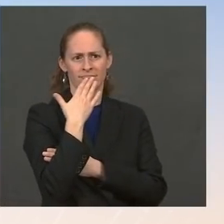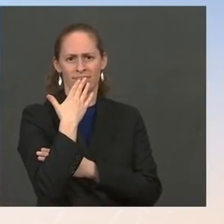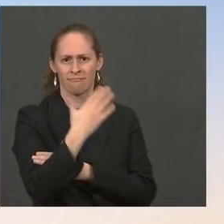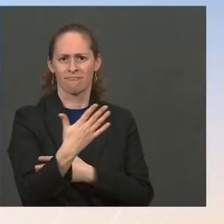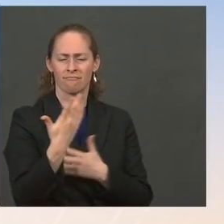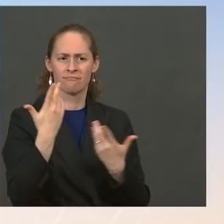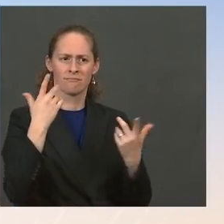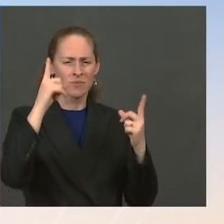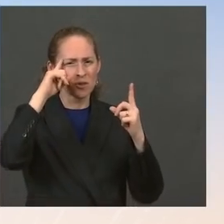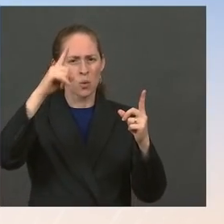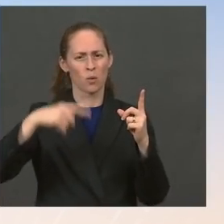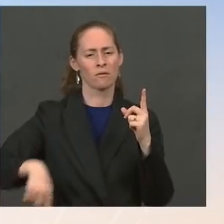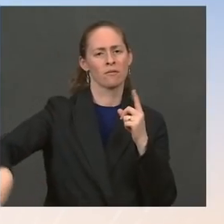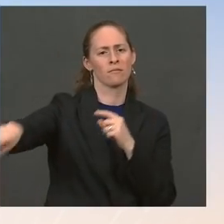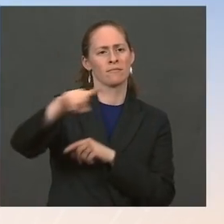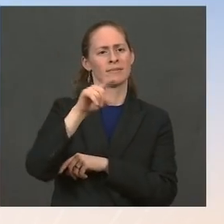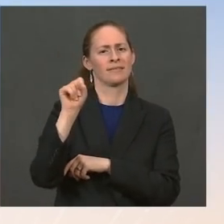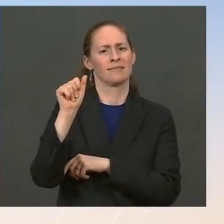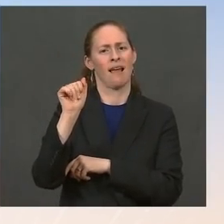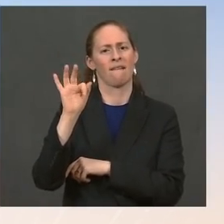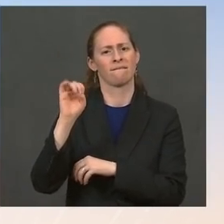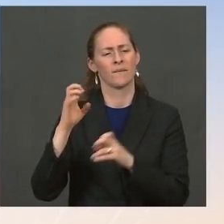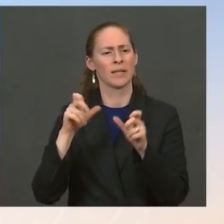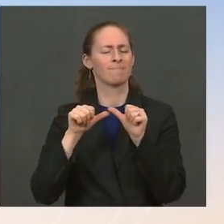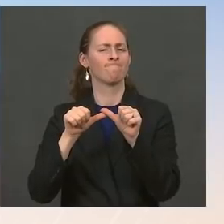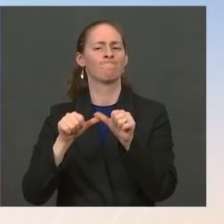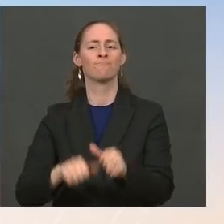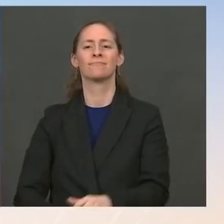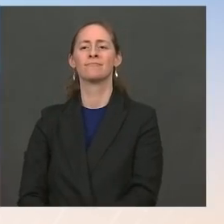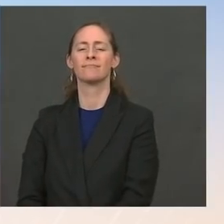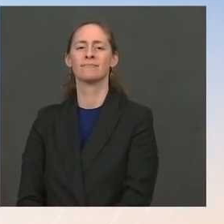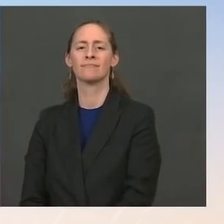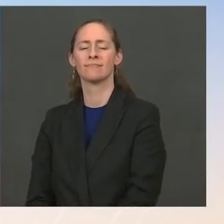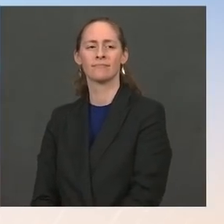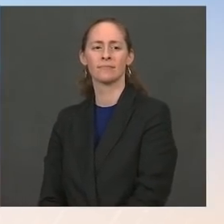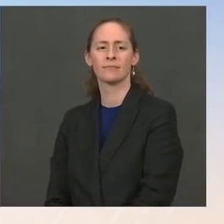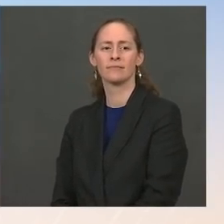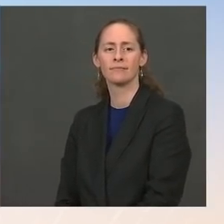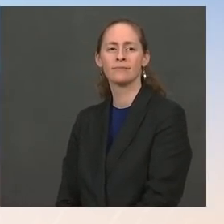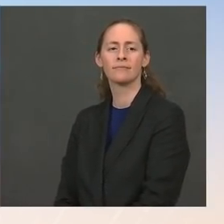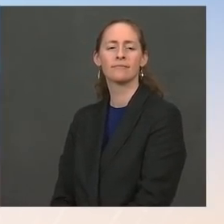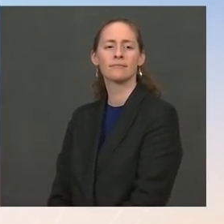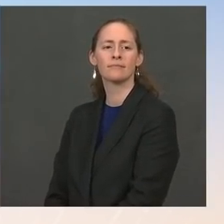in communities across the country. The Press: Is there nothing else that the administration can do? Is it basically up to the American people at this point?